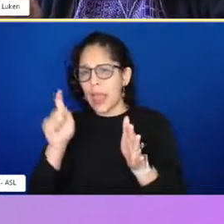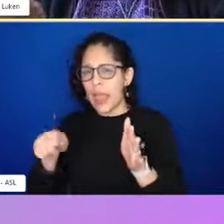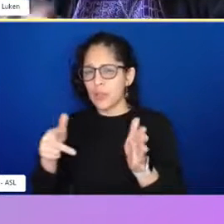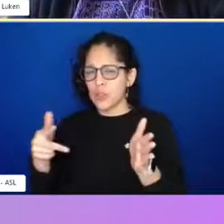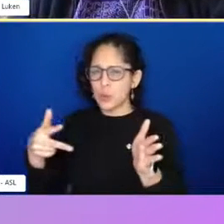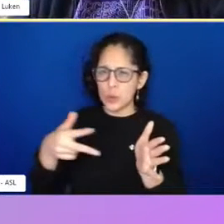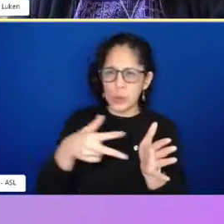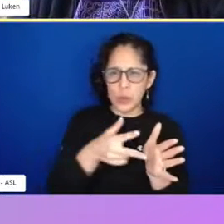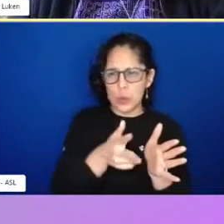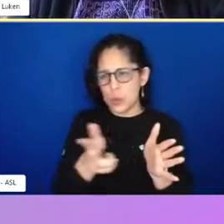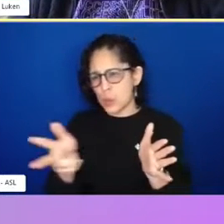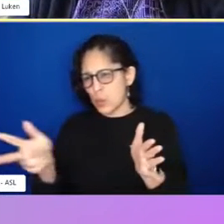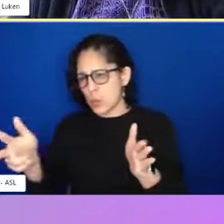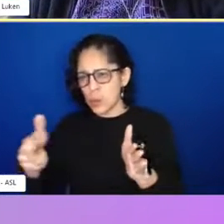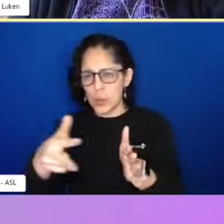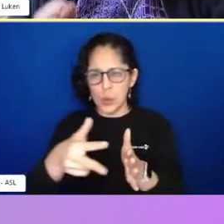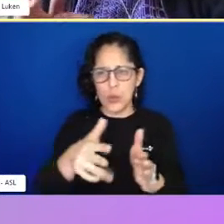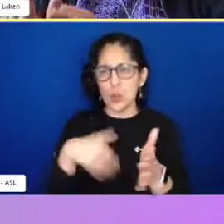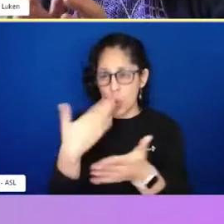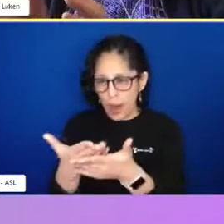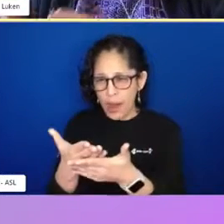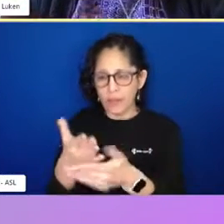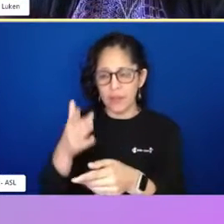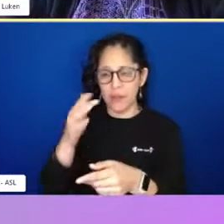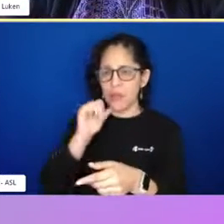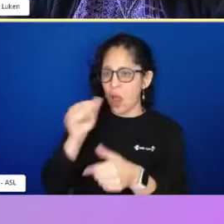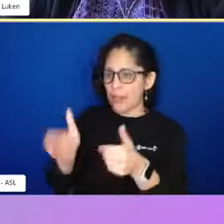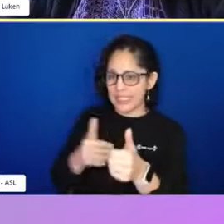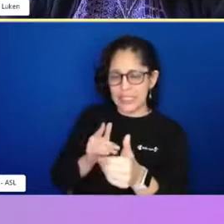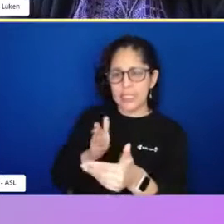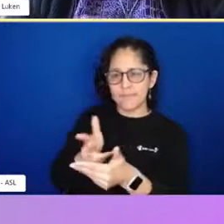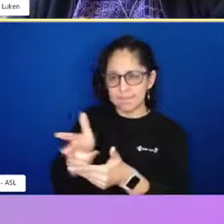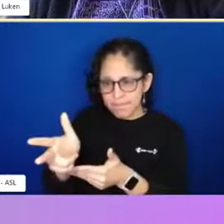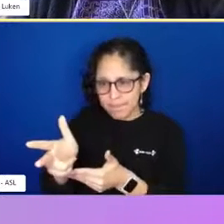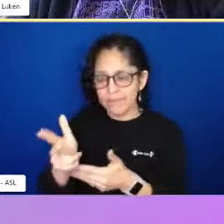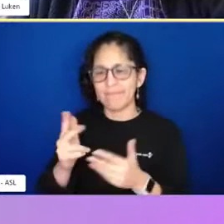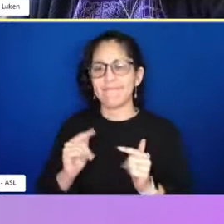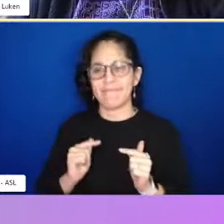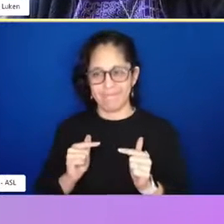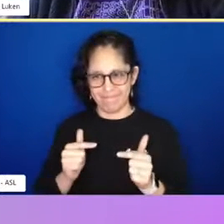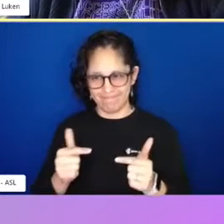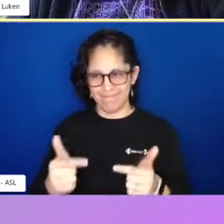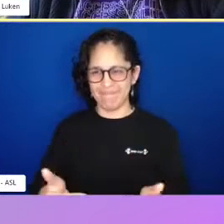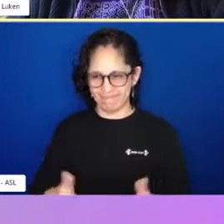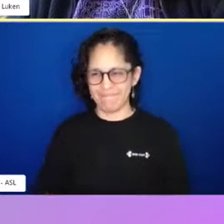change, conditions change, and maybe you have to across the change tasks, and zigzag lake to get their